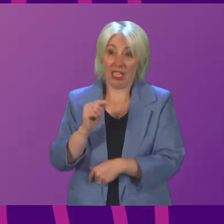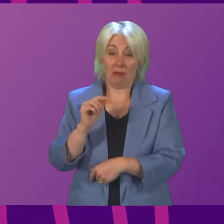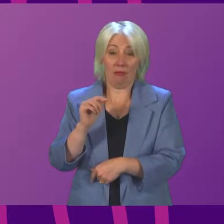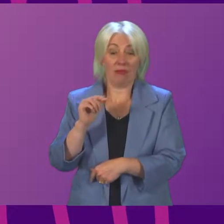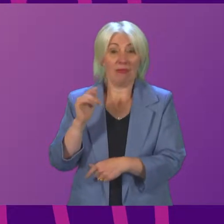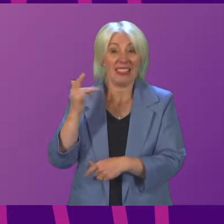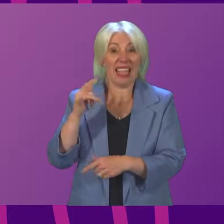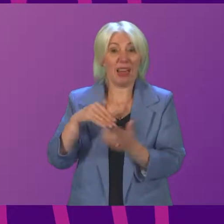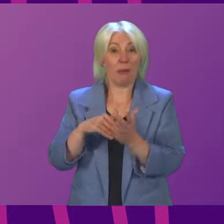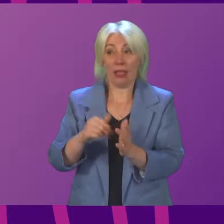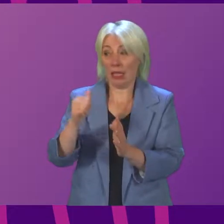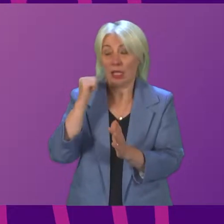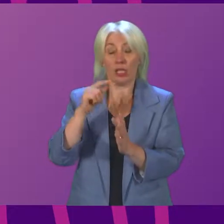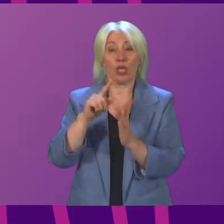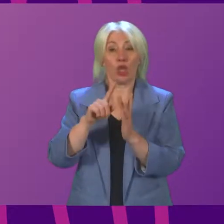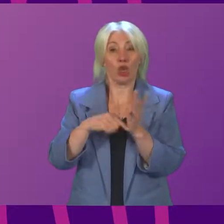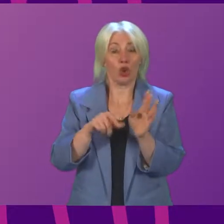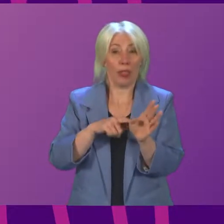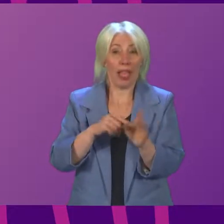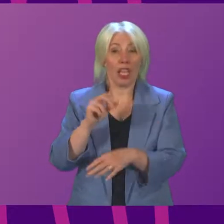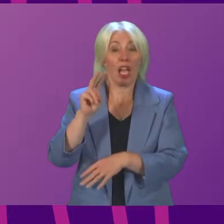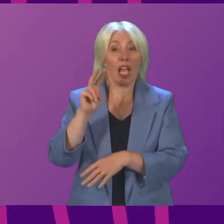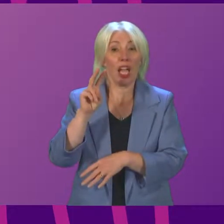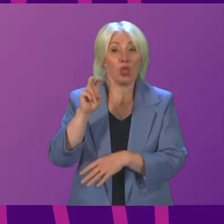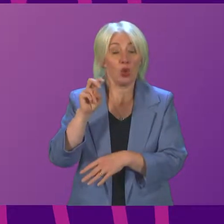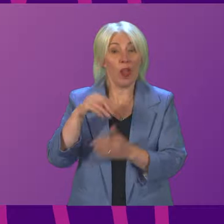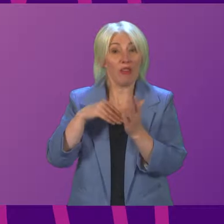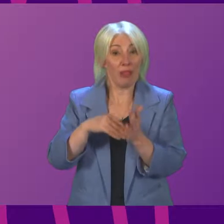an additional £12 million to help health boards with the pressures that we face.